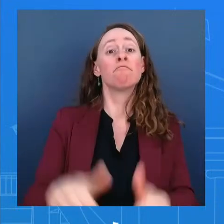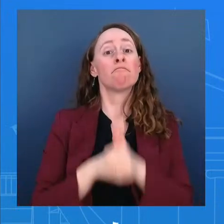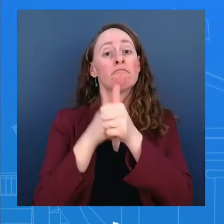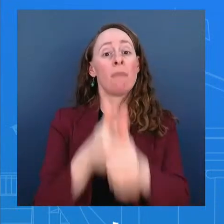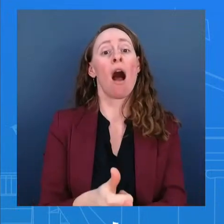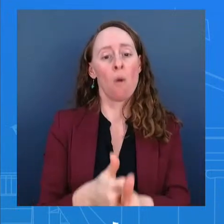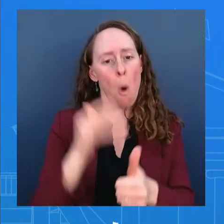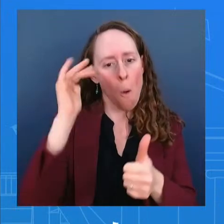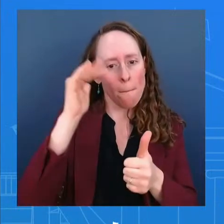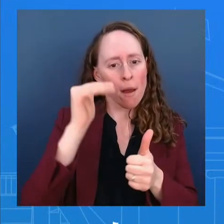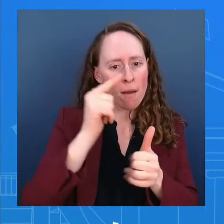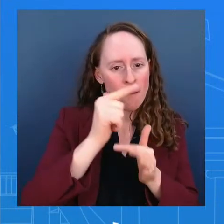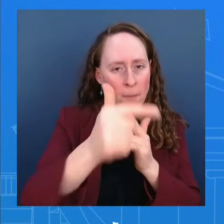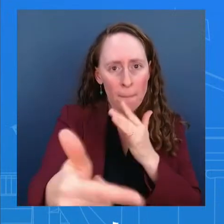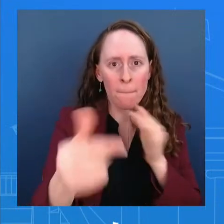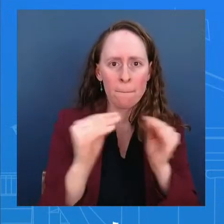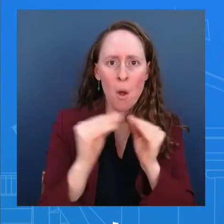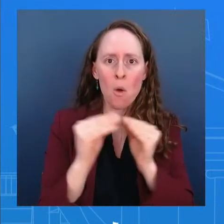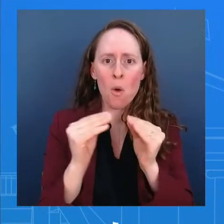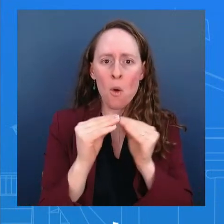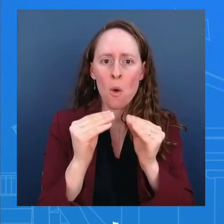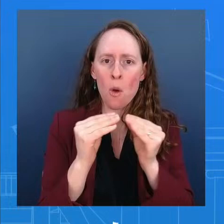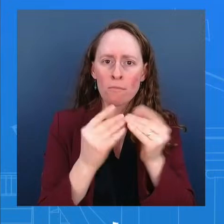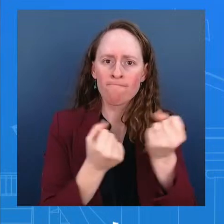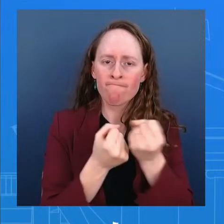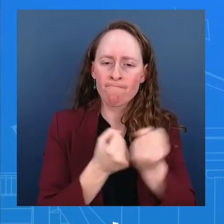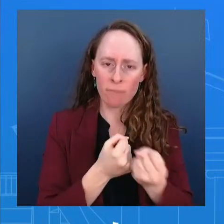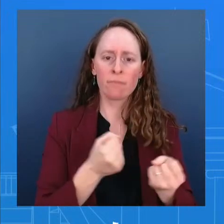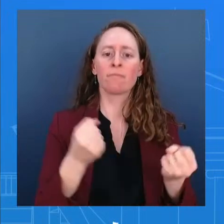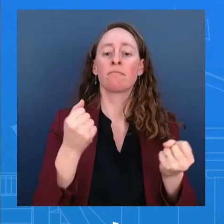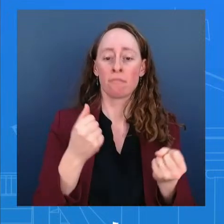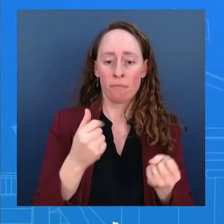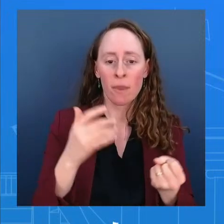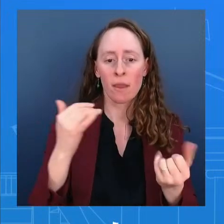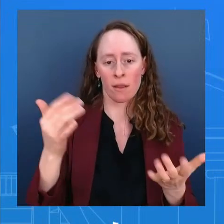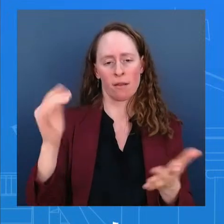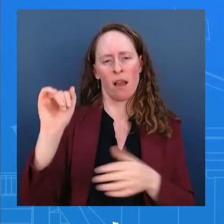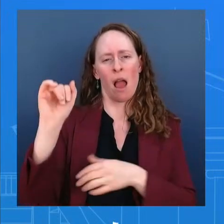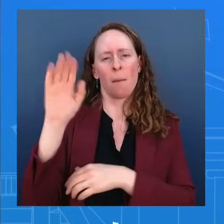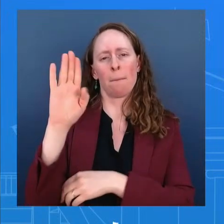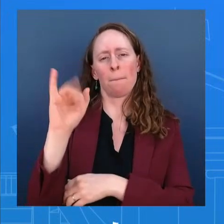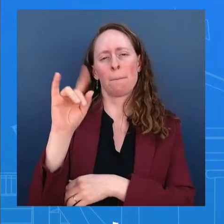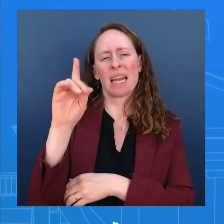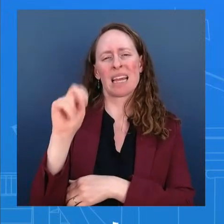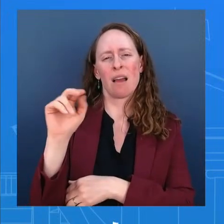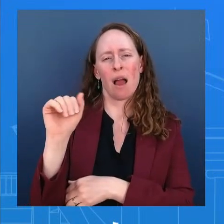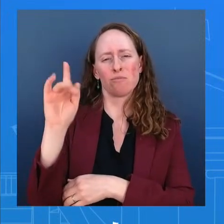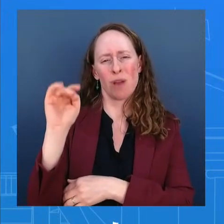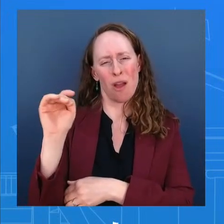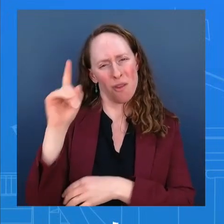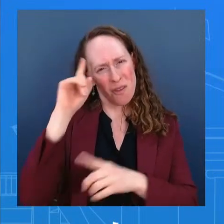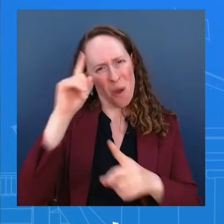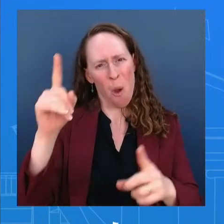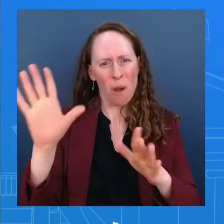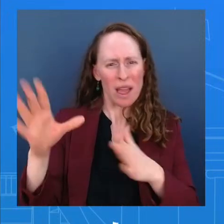to ensure we have the lead in AI right now. But if it’s China, not the United States, determining the future of AI on the planet,